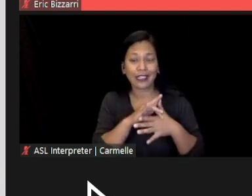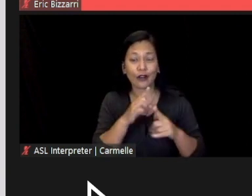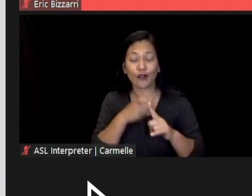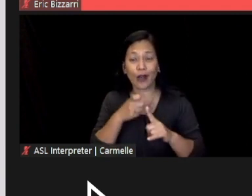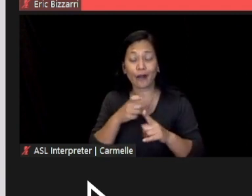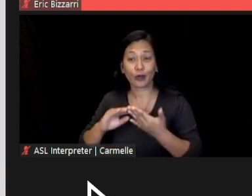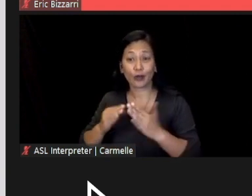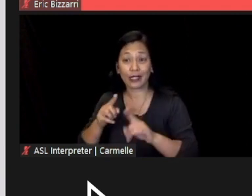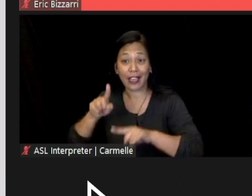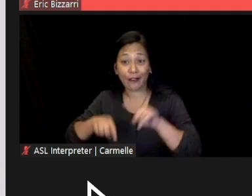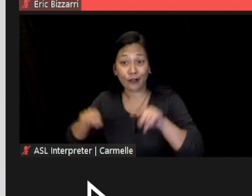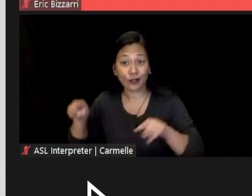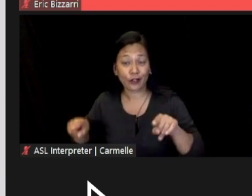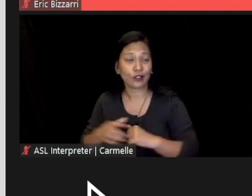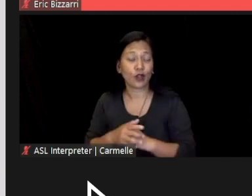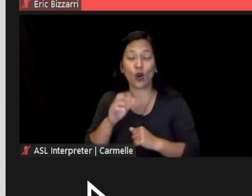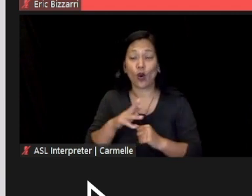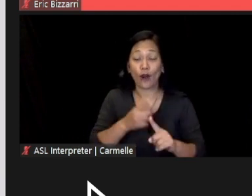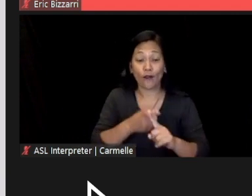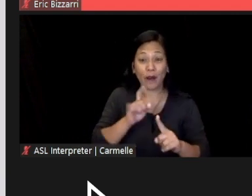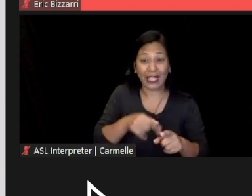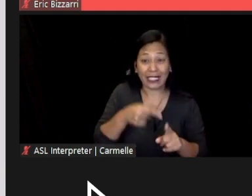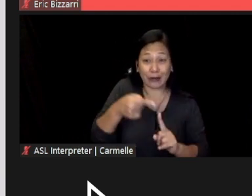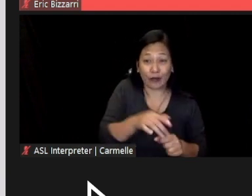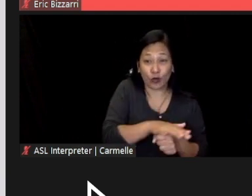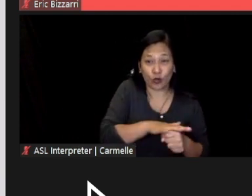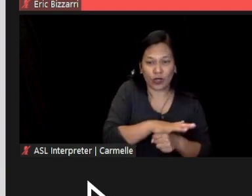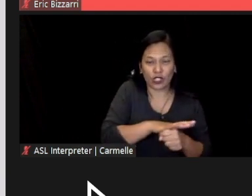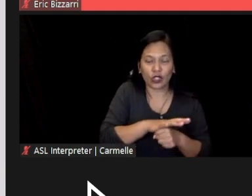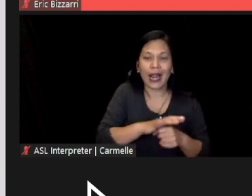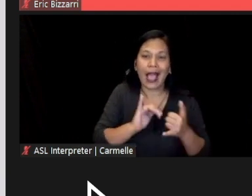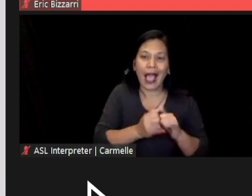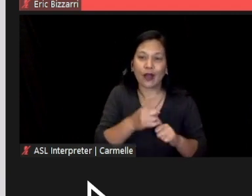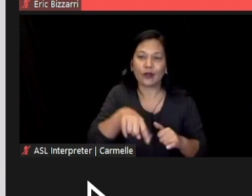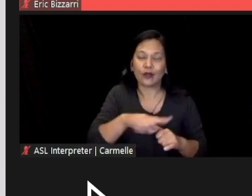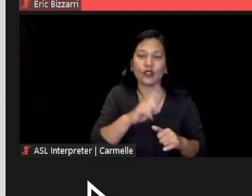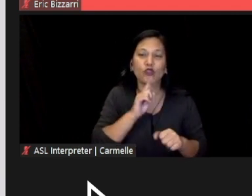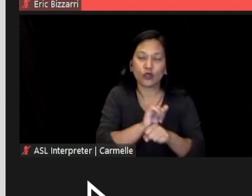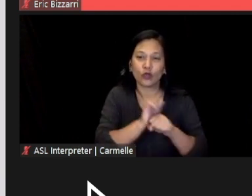communities, licensed content from the regions, how they actually perform in terms of their audiences on